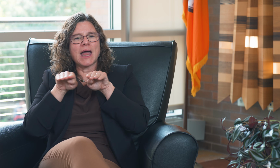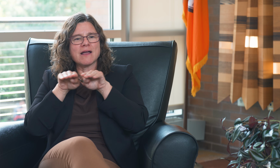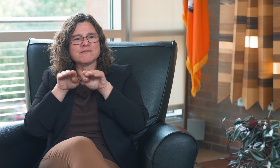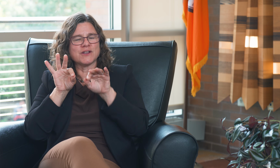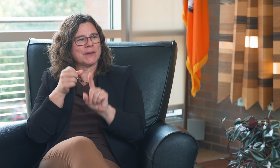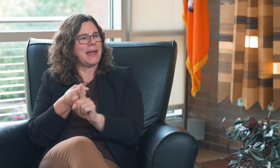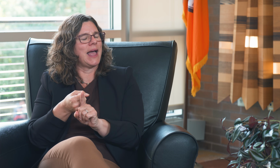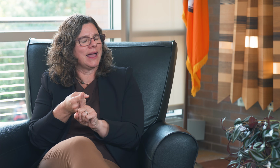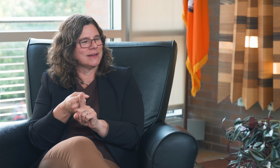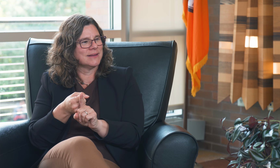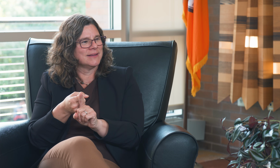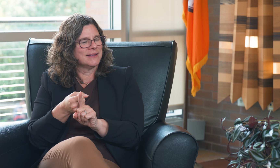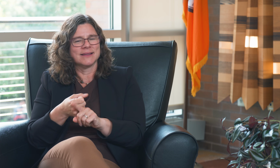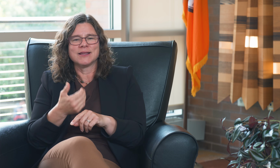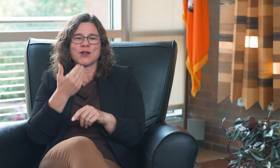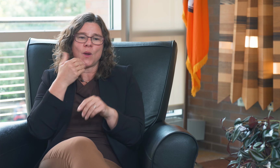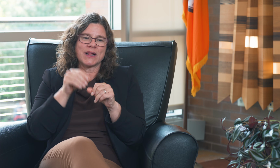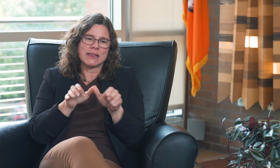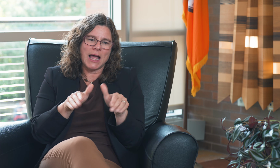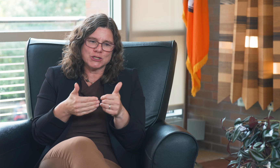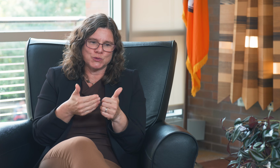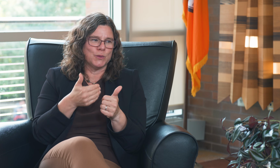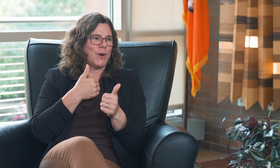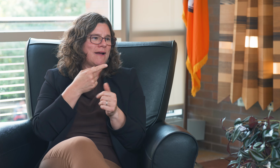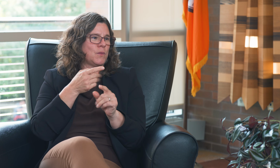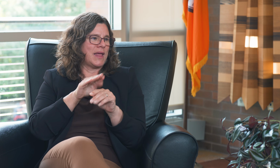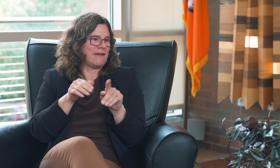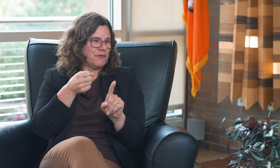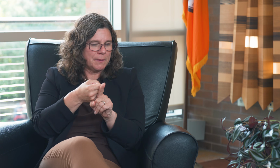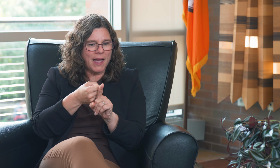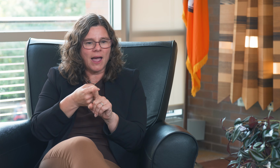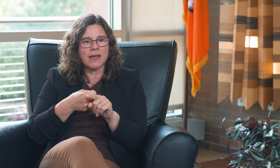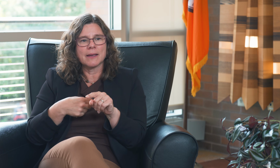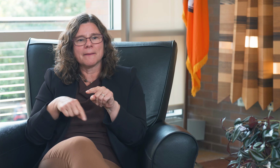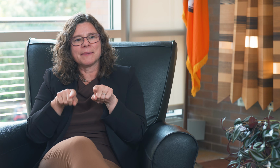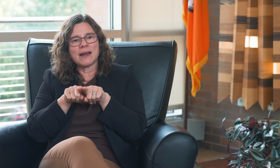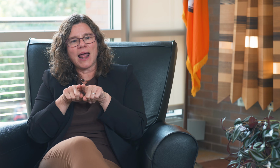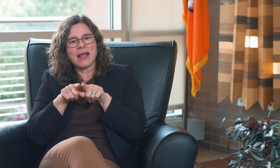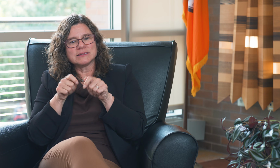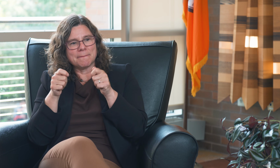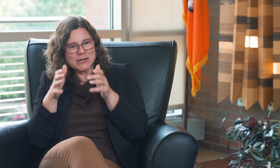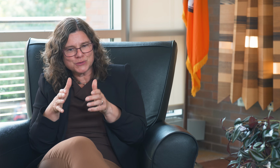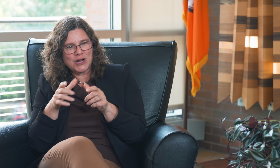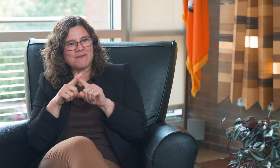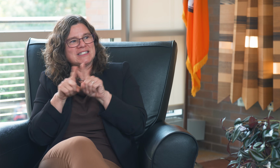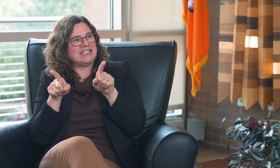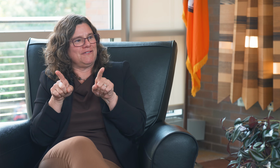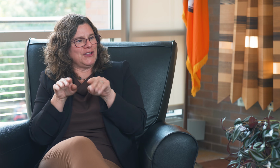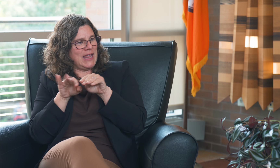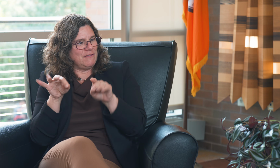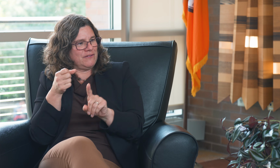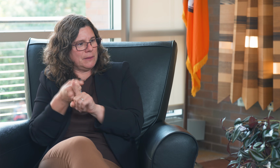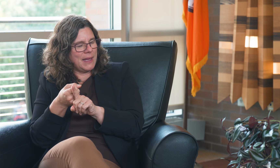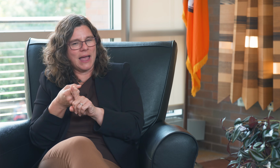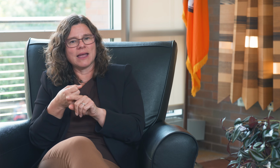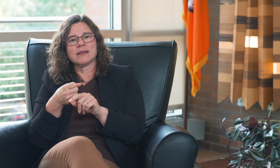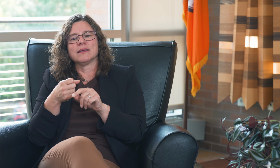there have been different levels of impact. You know, in the classroom, you have one level of impact. As an administrator, you have a different level of impact.